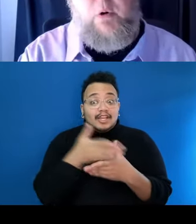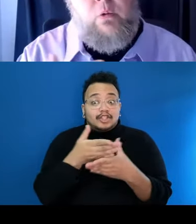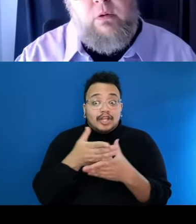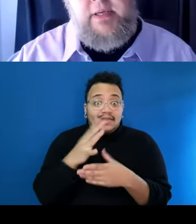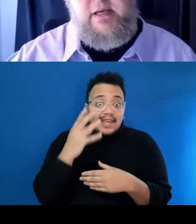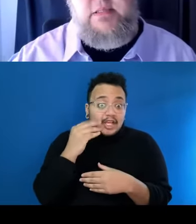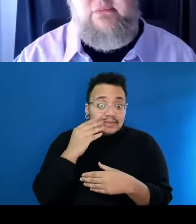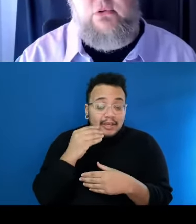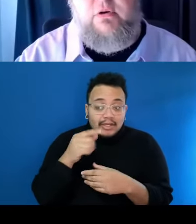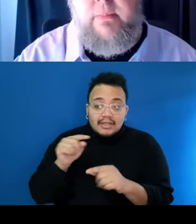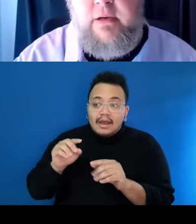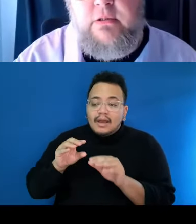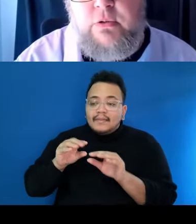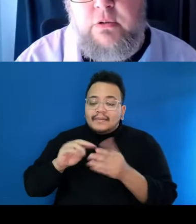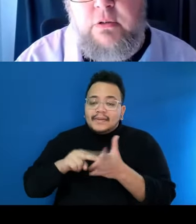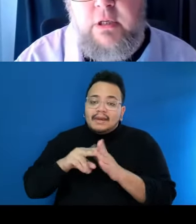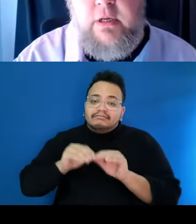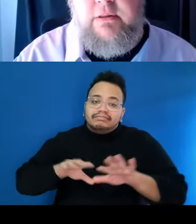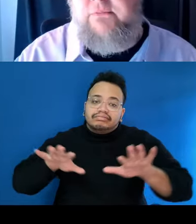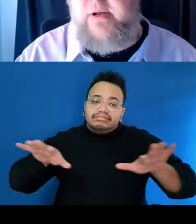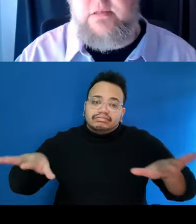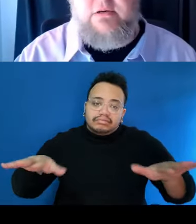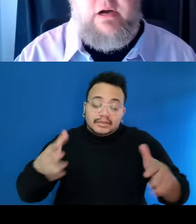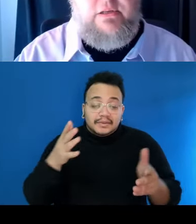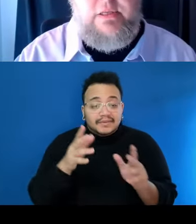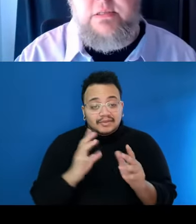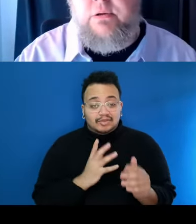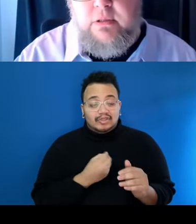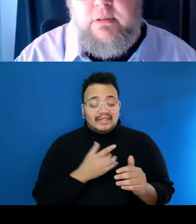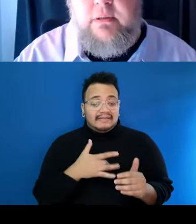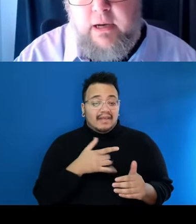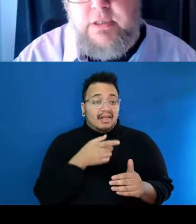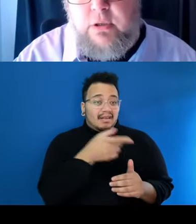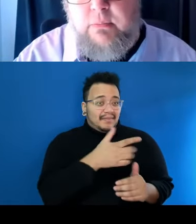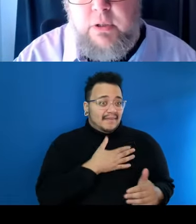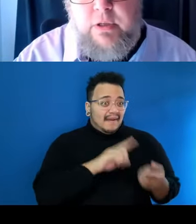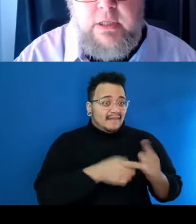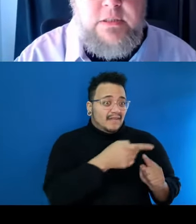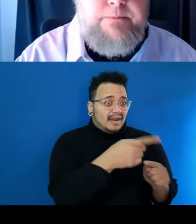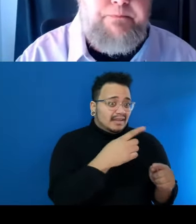or because they've learned about it through their friends, their colleagues, their colleagues or communities.